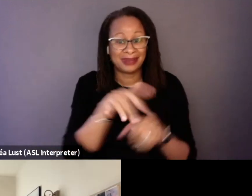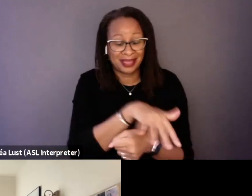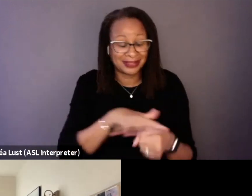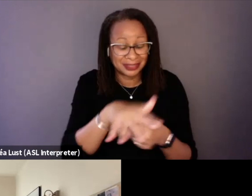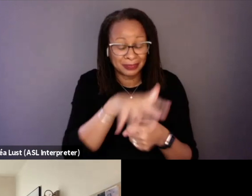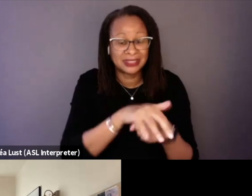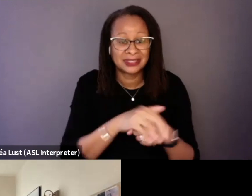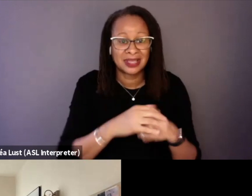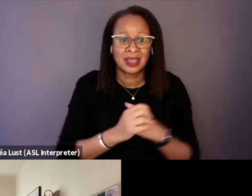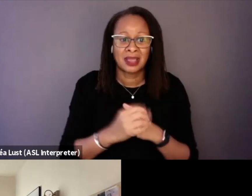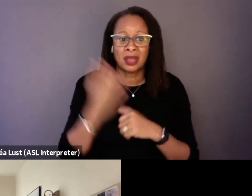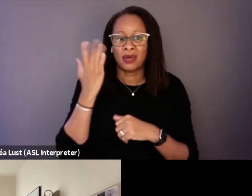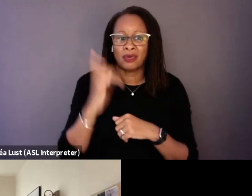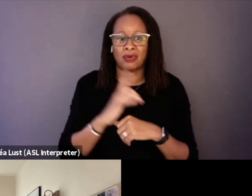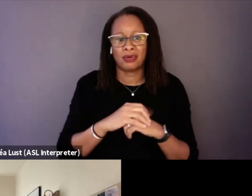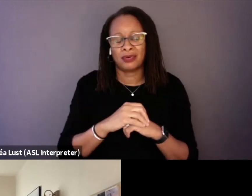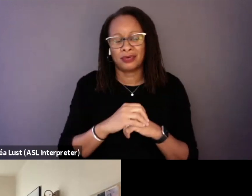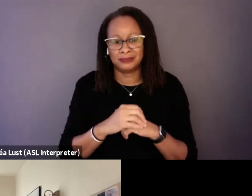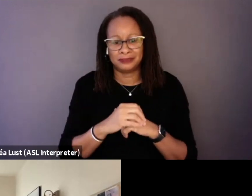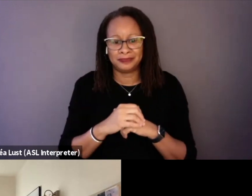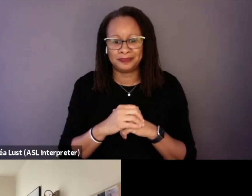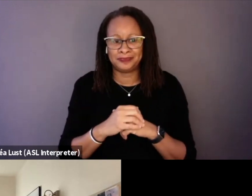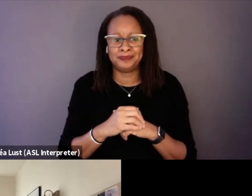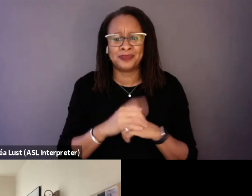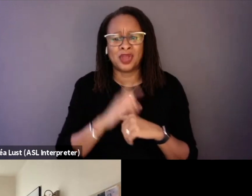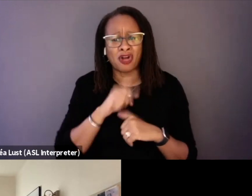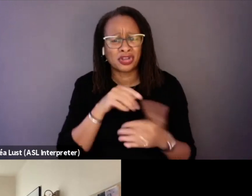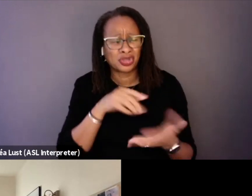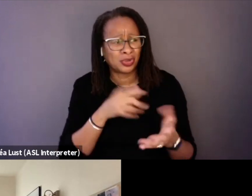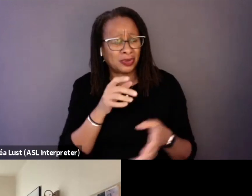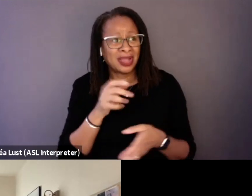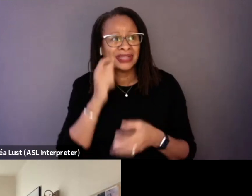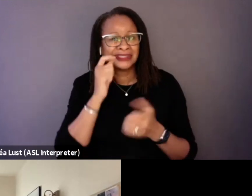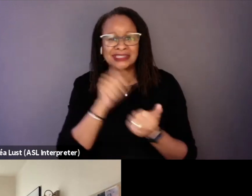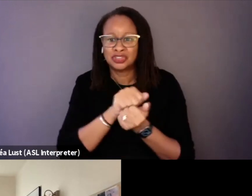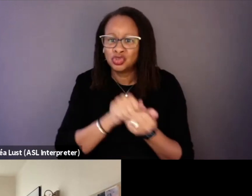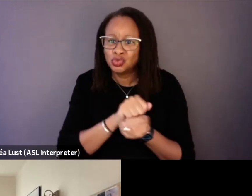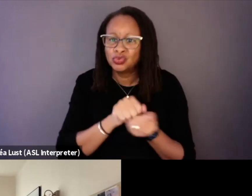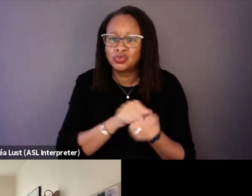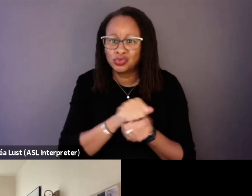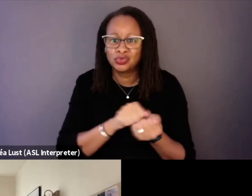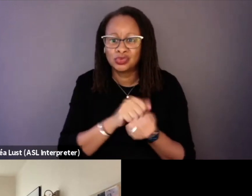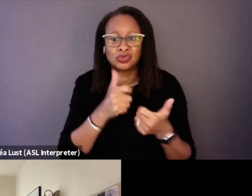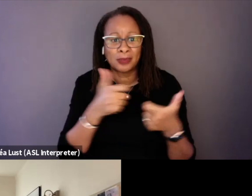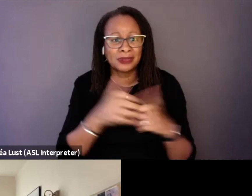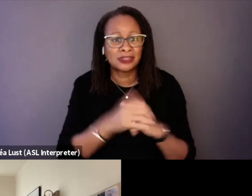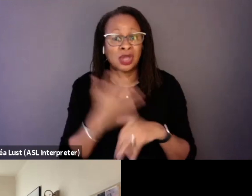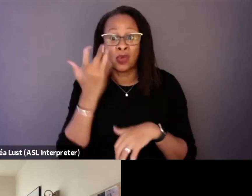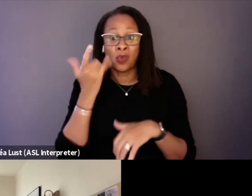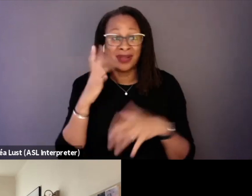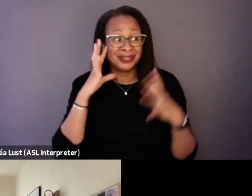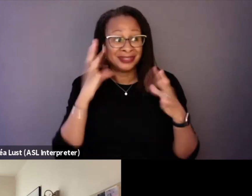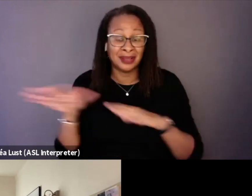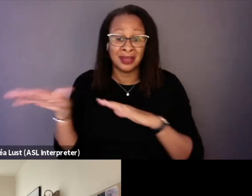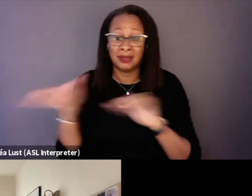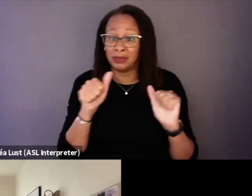Why is our youth medicating so much? Why are they choosing to leave so much?